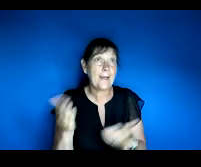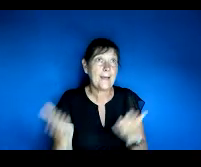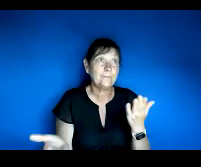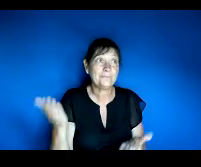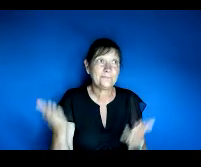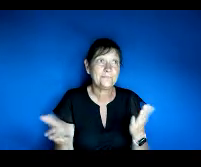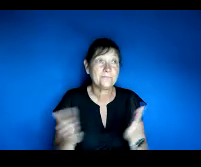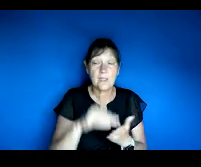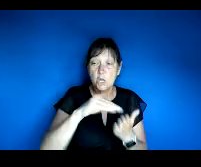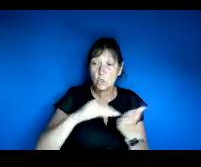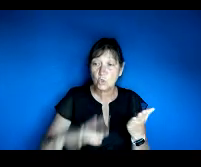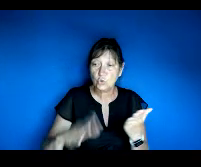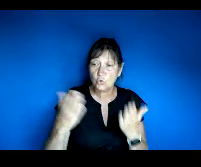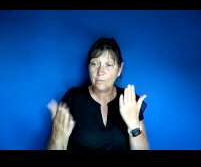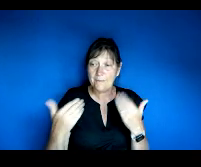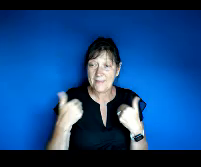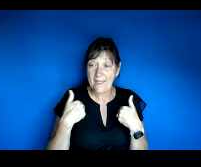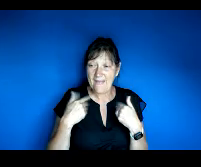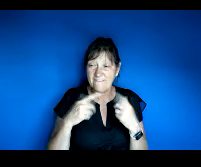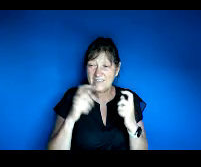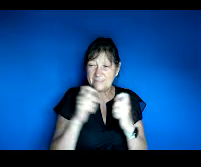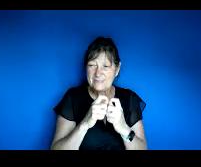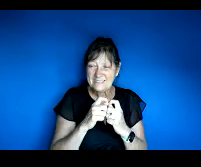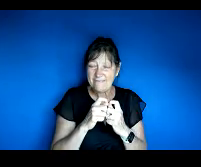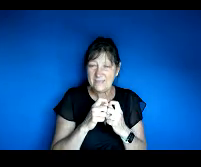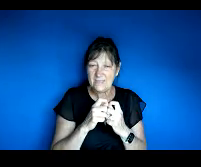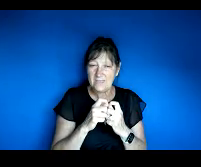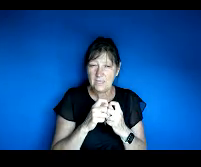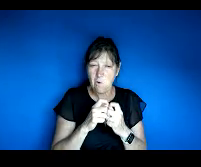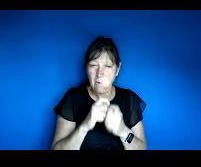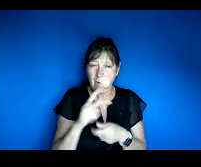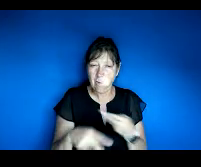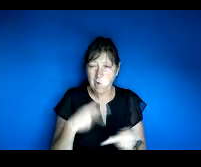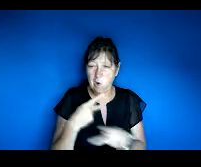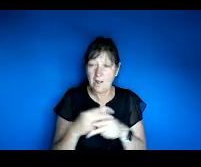students who might have a specific type of flexibility